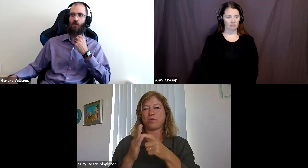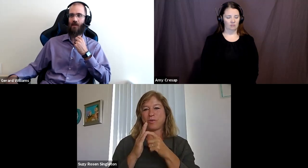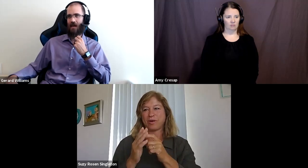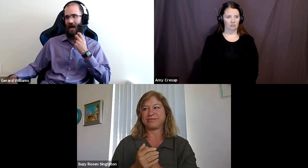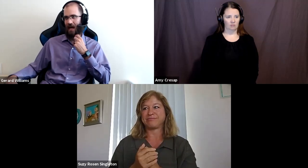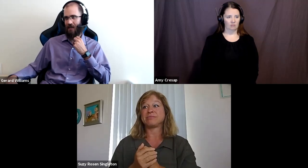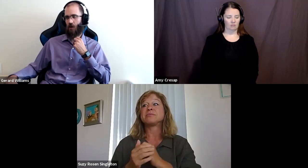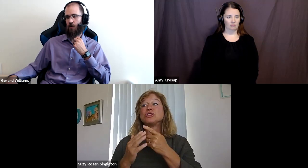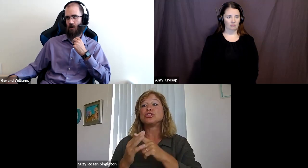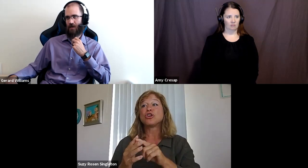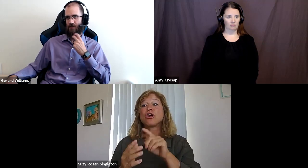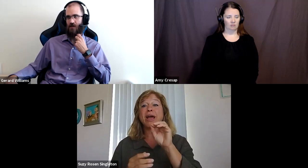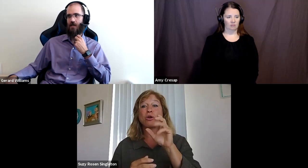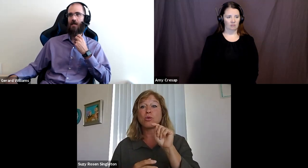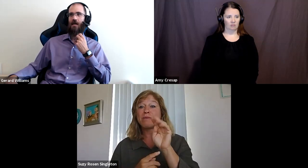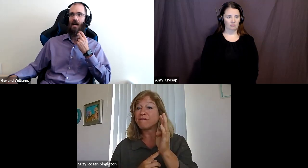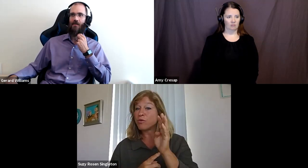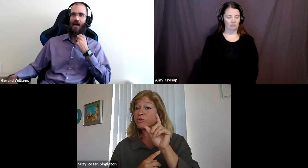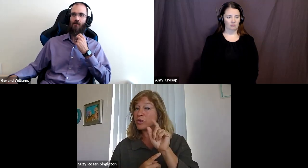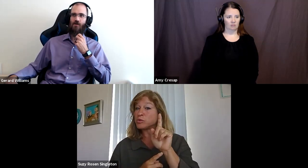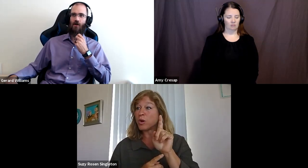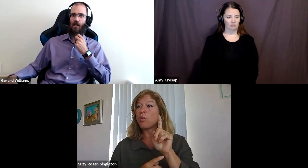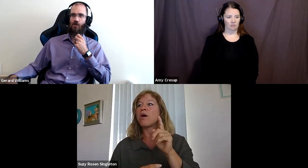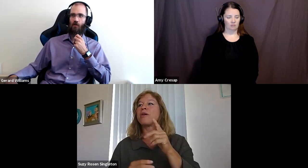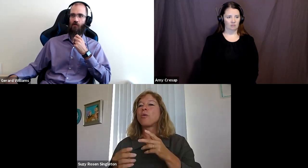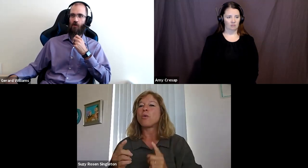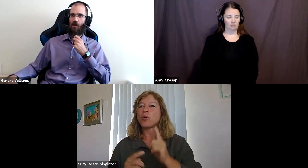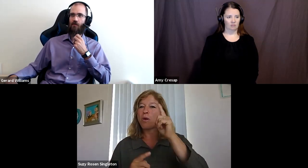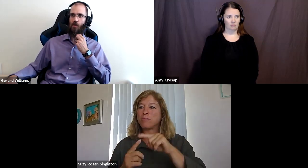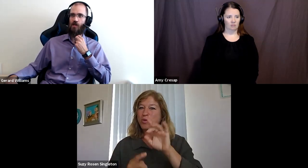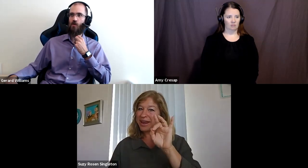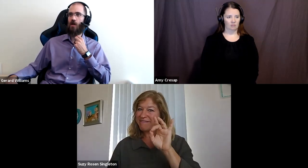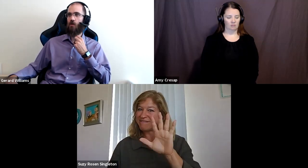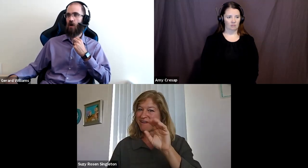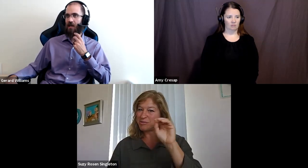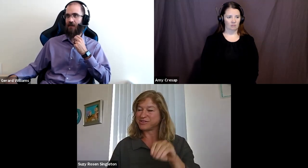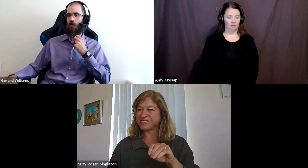with HAC requirements. That was starting October 4th is that will